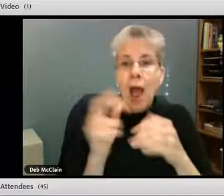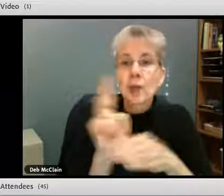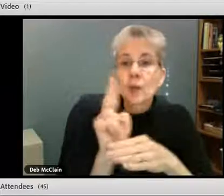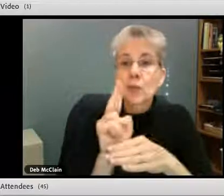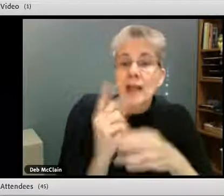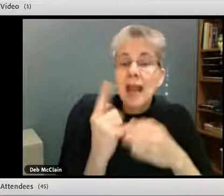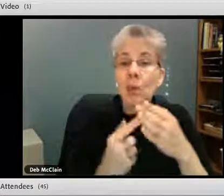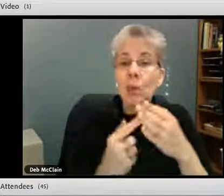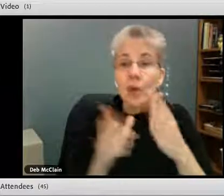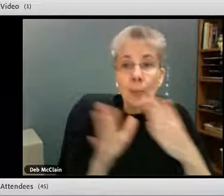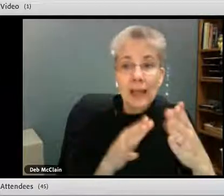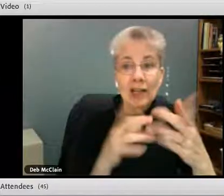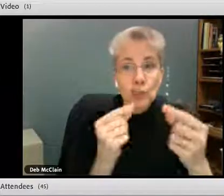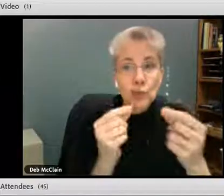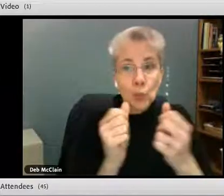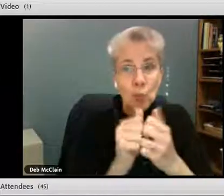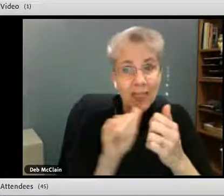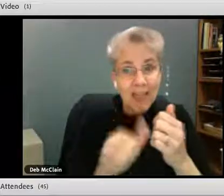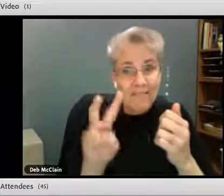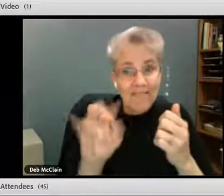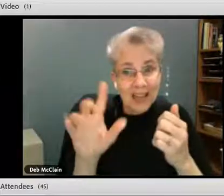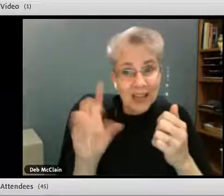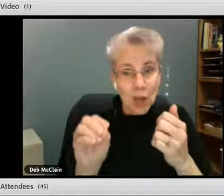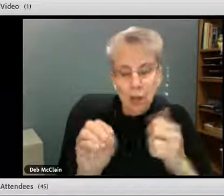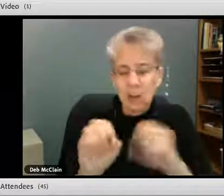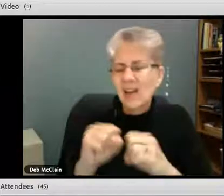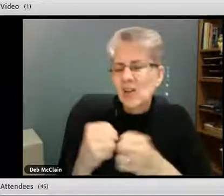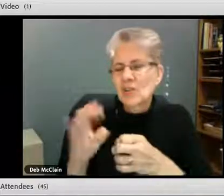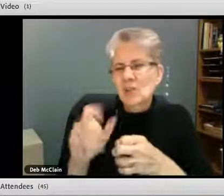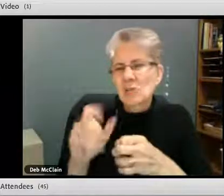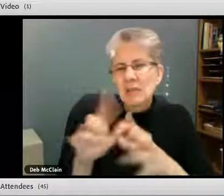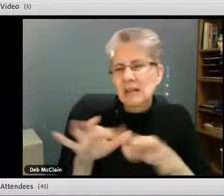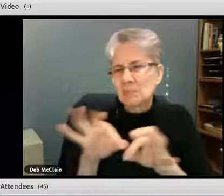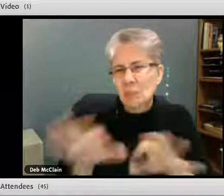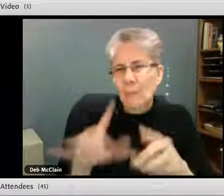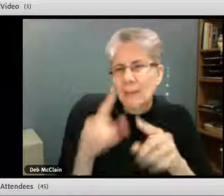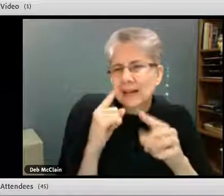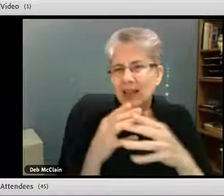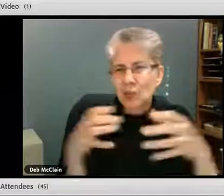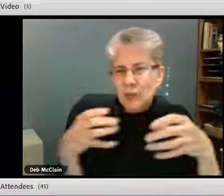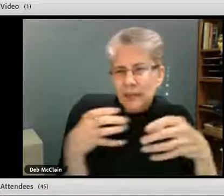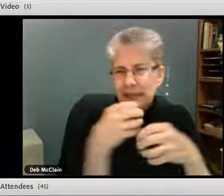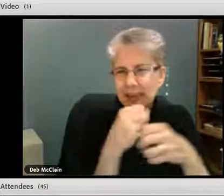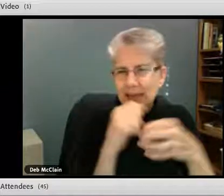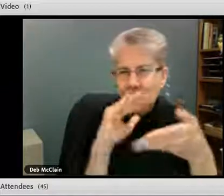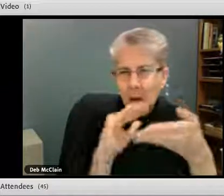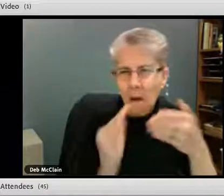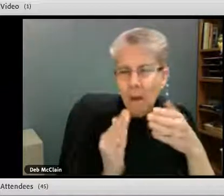Again with social media, it doesn't matter so much 'cause things are really condensed. But if you start talking about websites and responsive things,